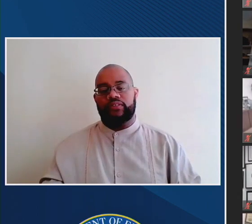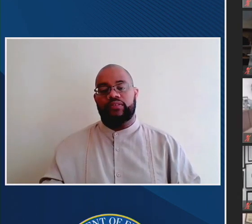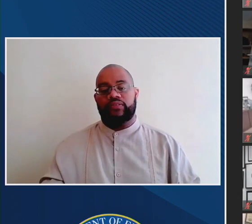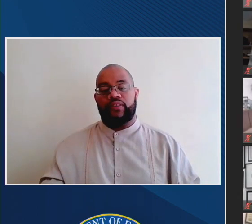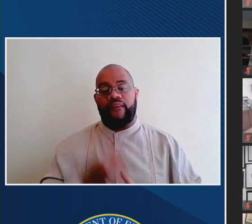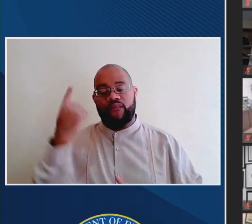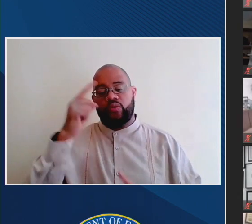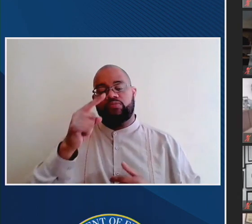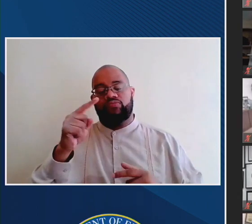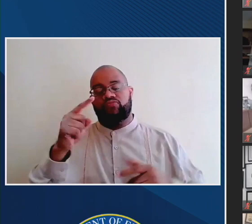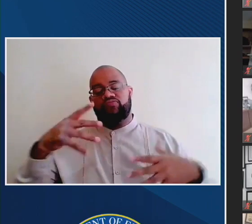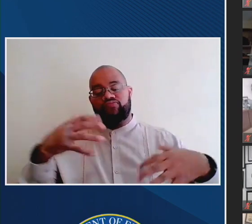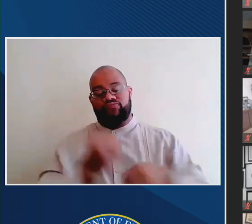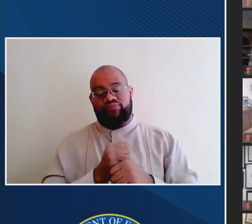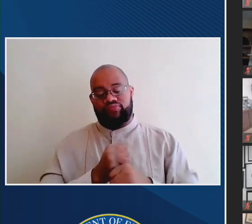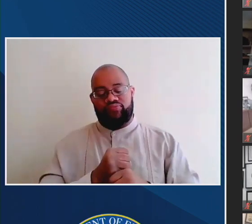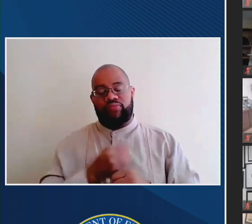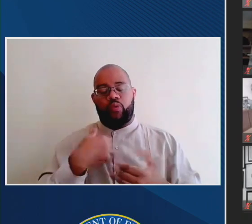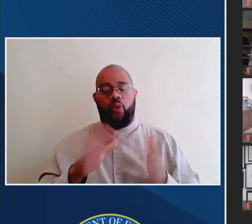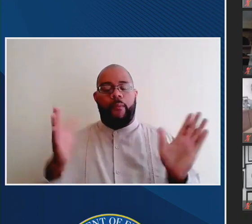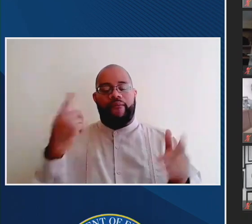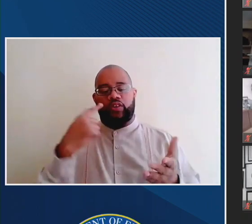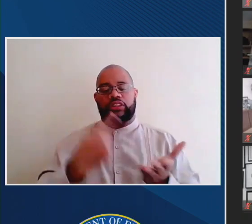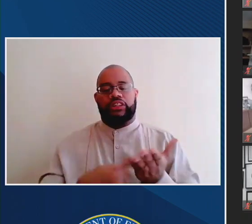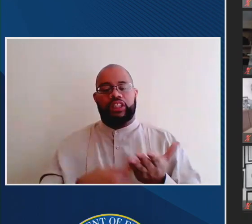then we'll open it up for discussion. Robyn, you have a question?